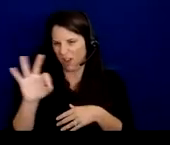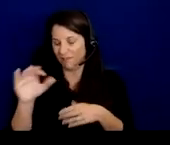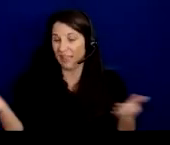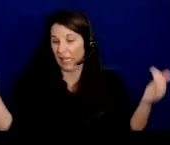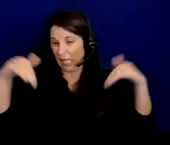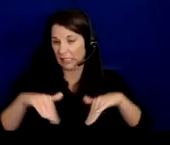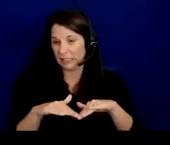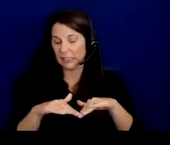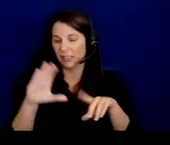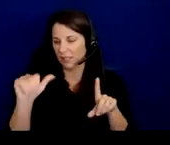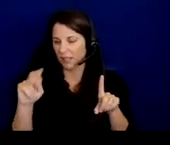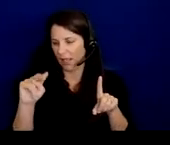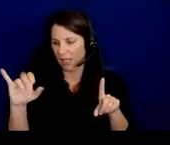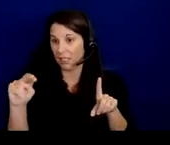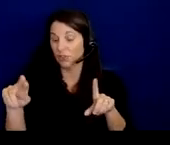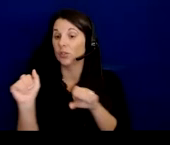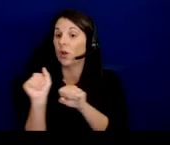Terry Robinson there on their service learning program,